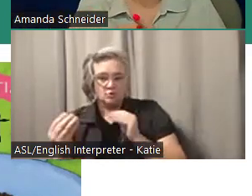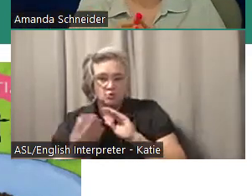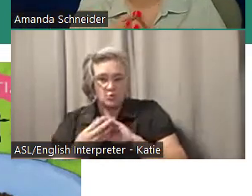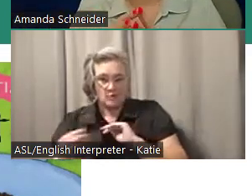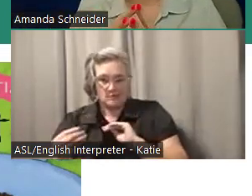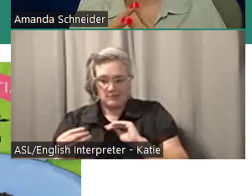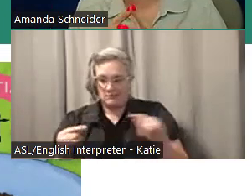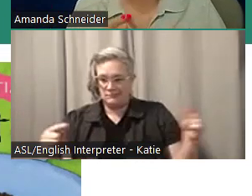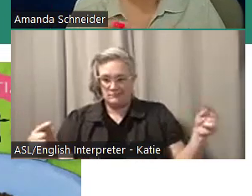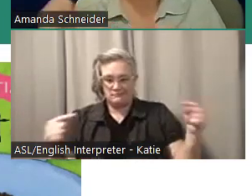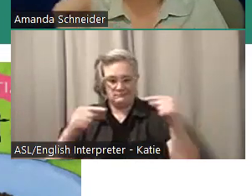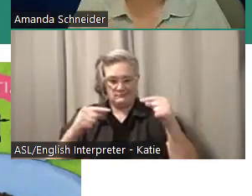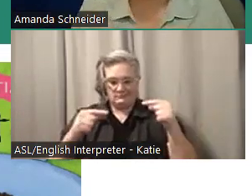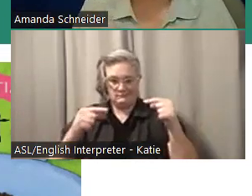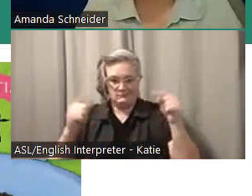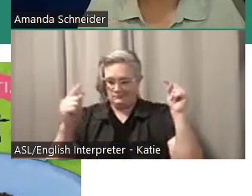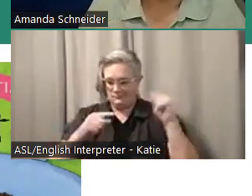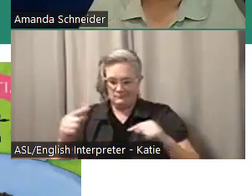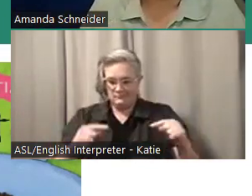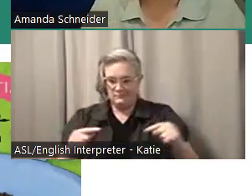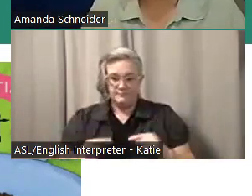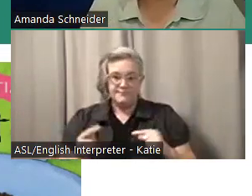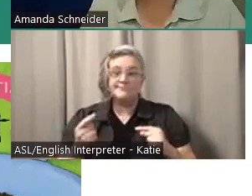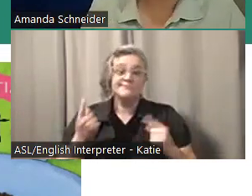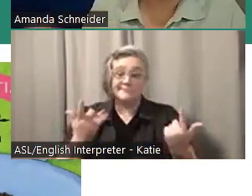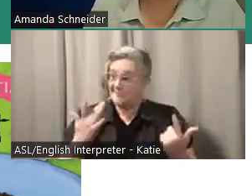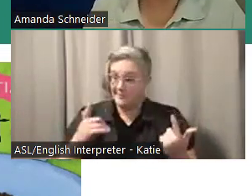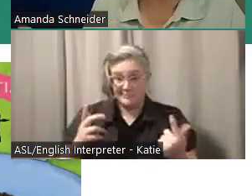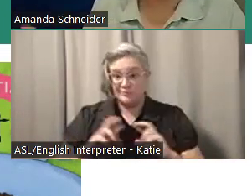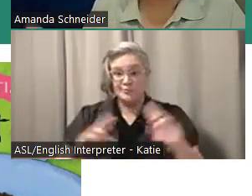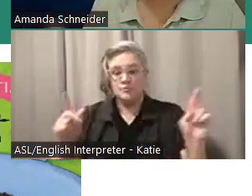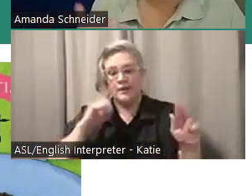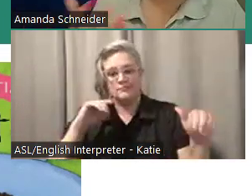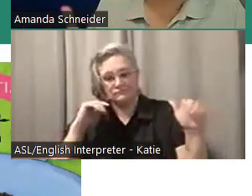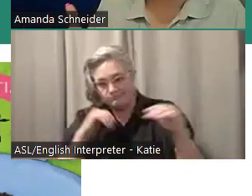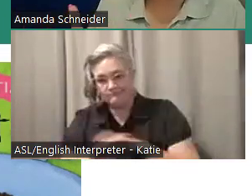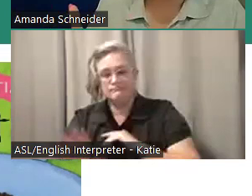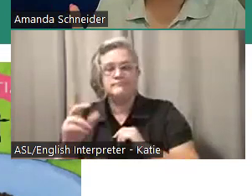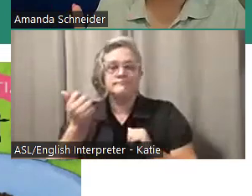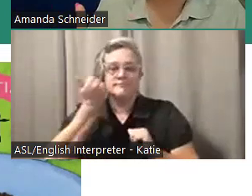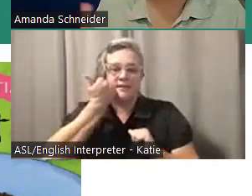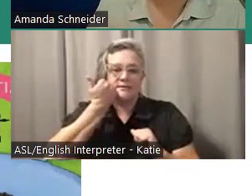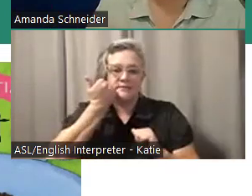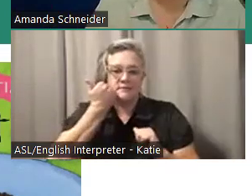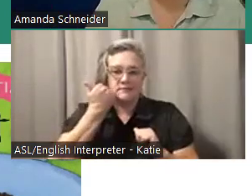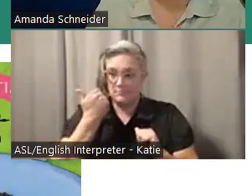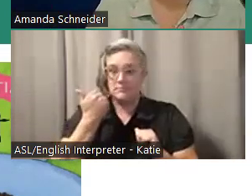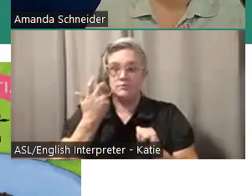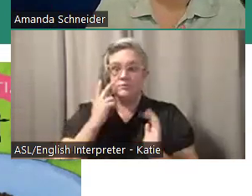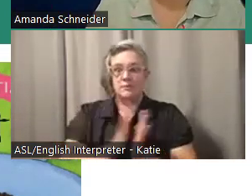So, for example, maybe it's time to go to the dentist. And so finding a book about that experience, um,